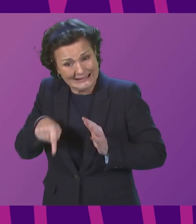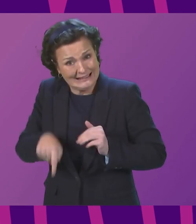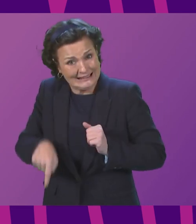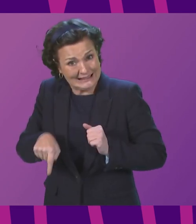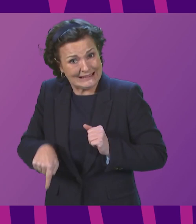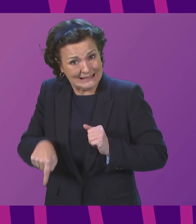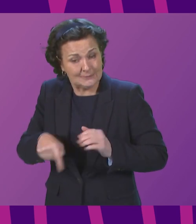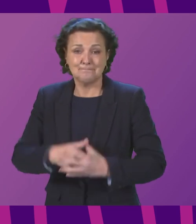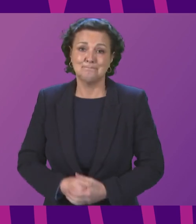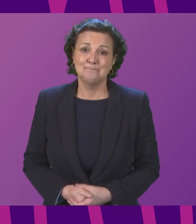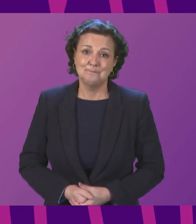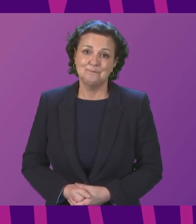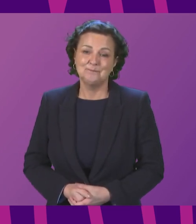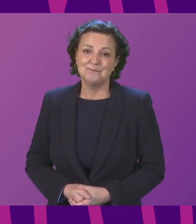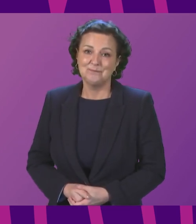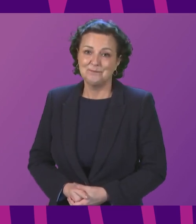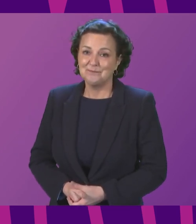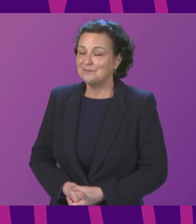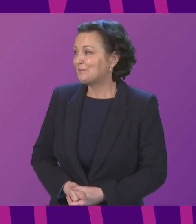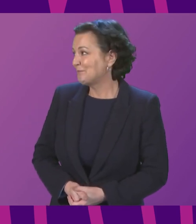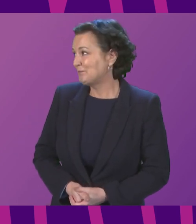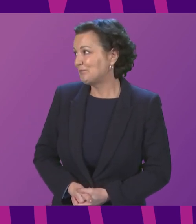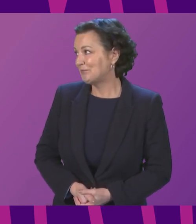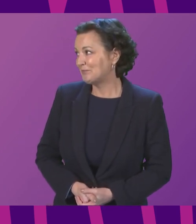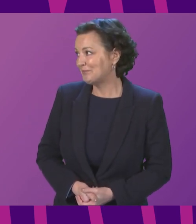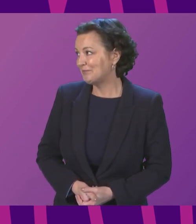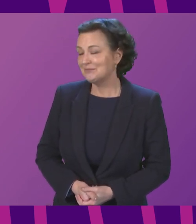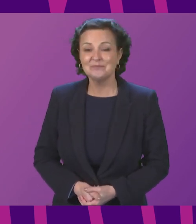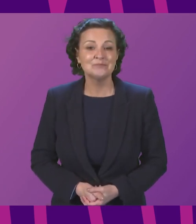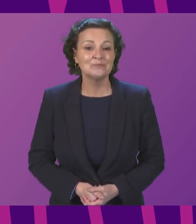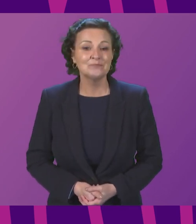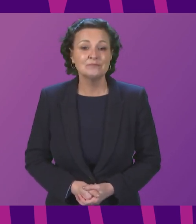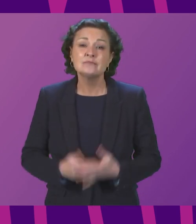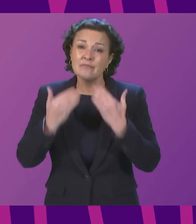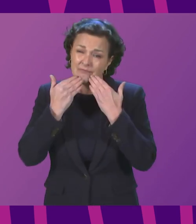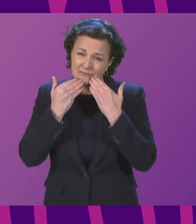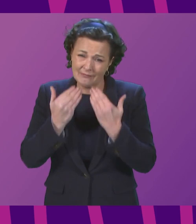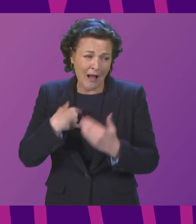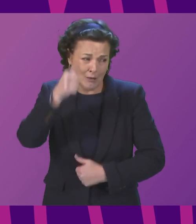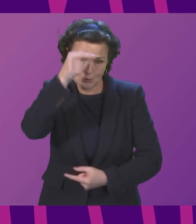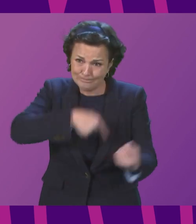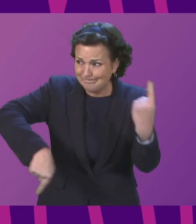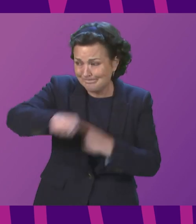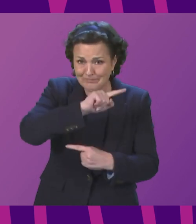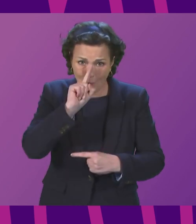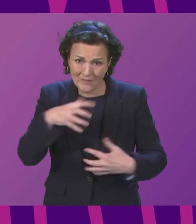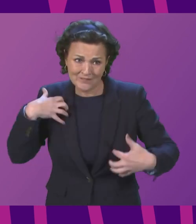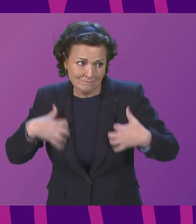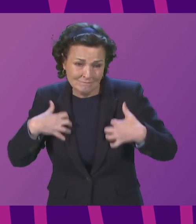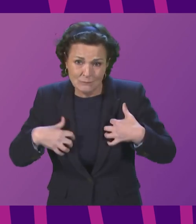that I have announced today. Understandably, there is a great deal of interest from members in putting questions to the First